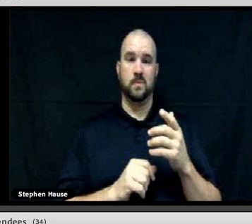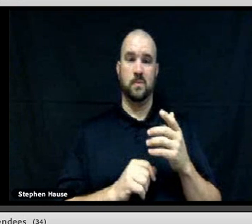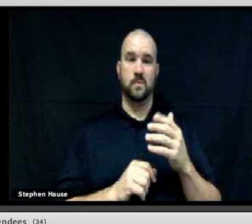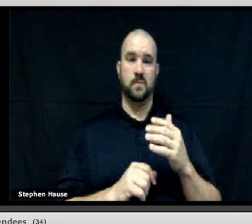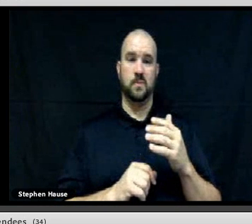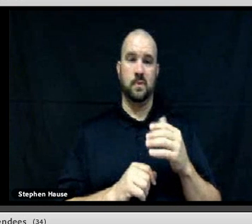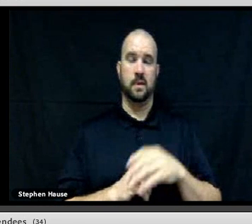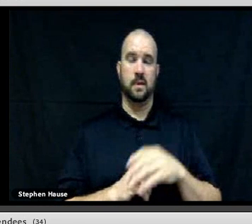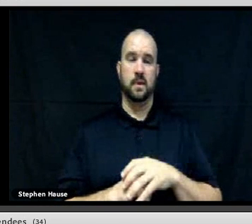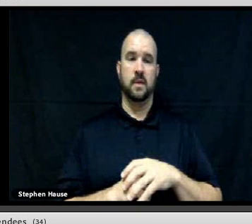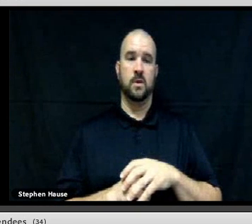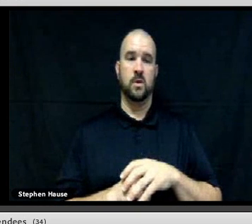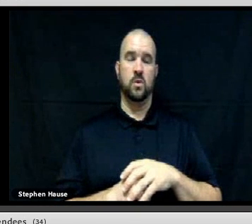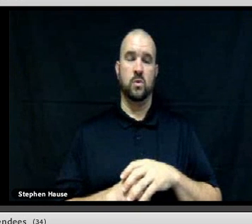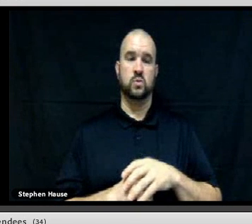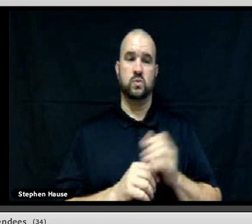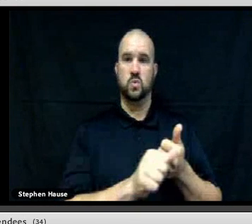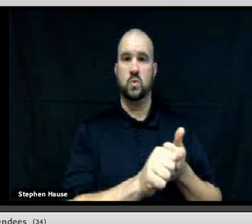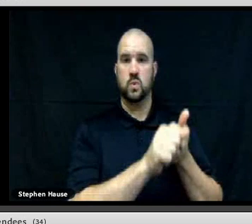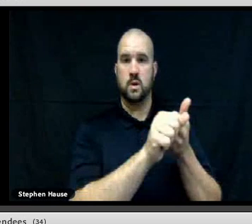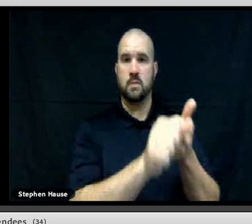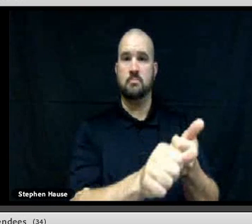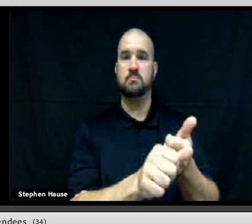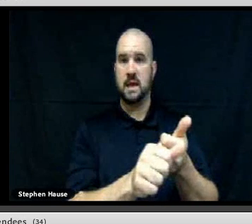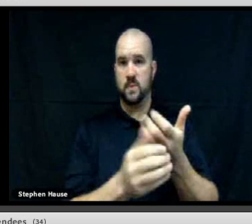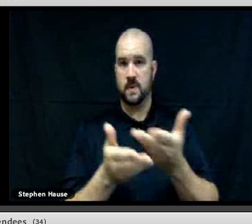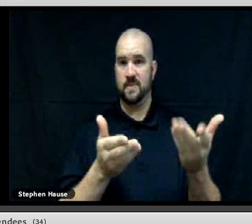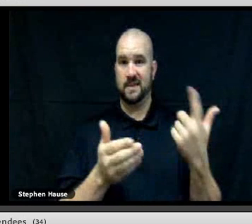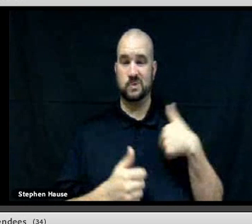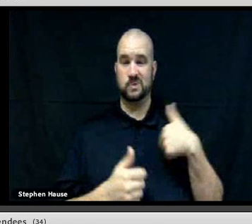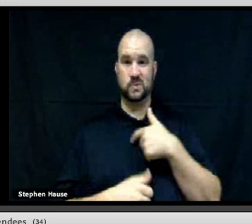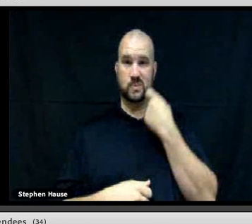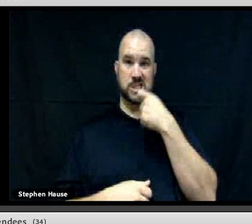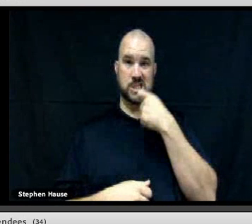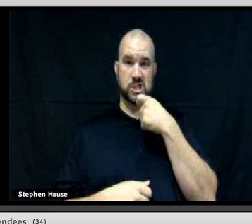we've just talked about with specific fields. Um, so titles.